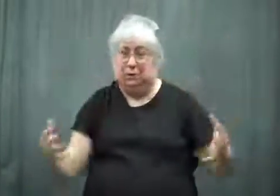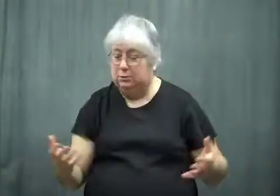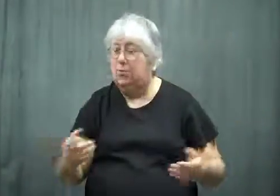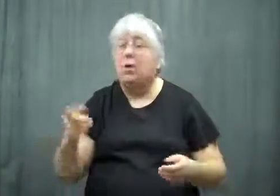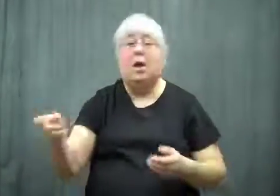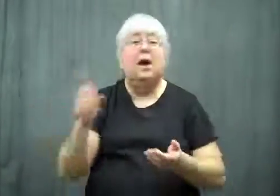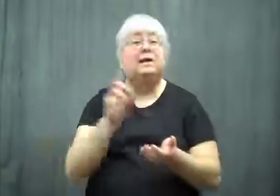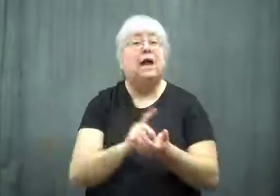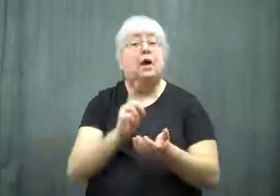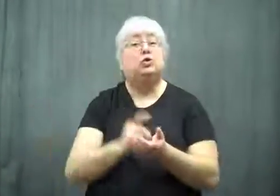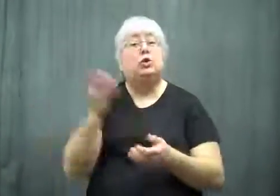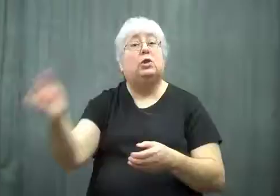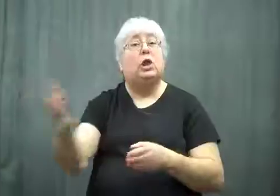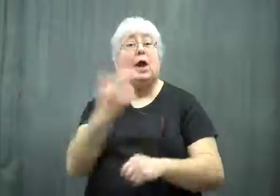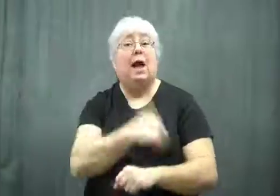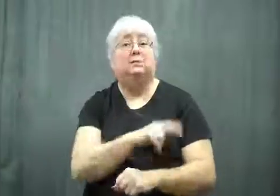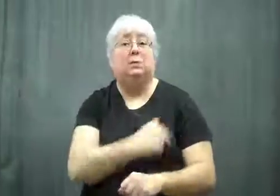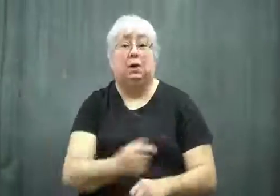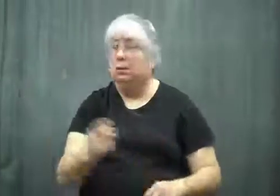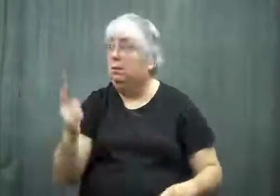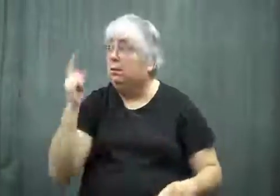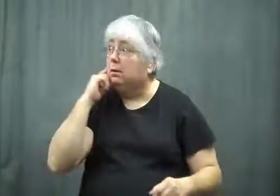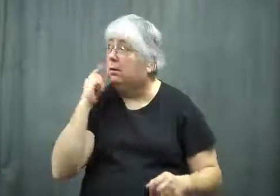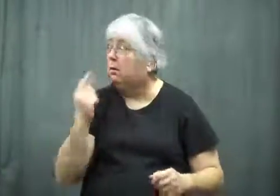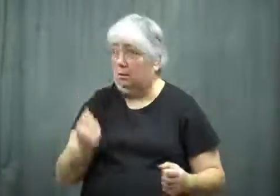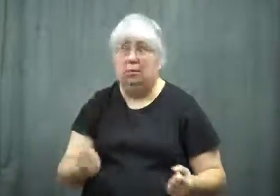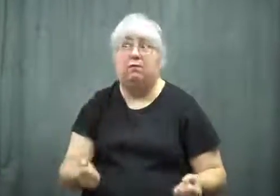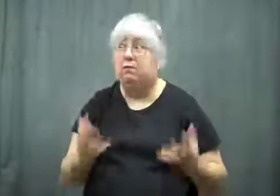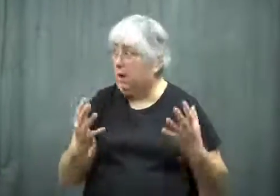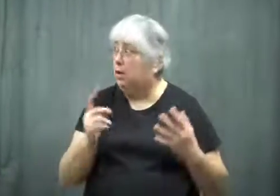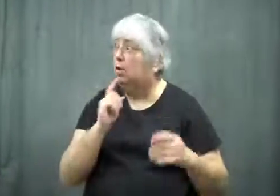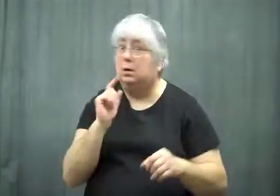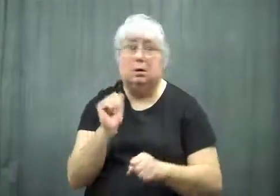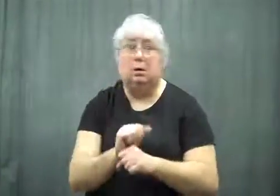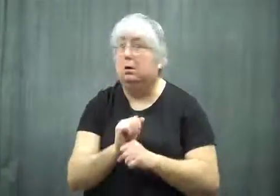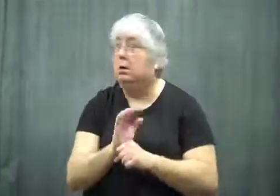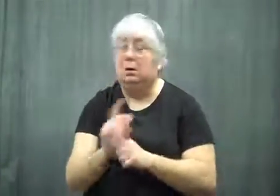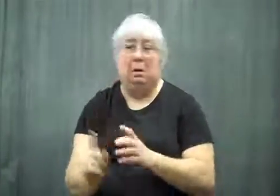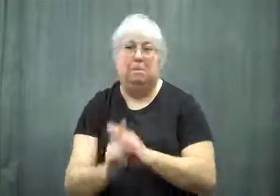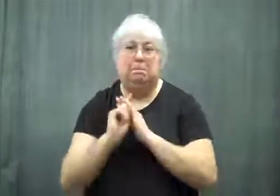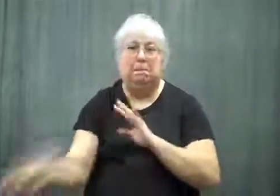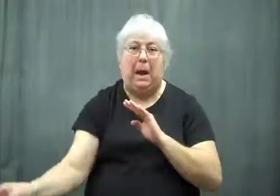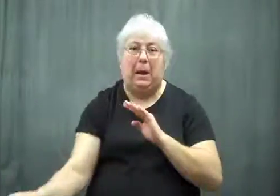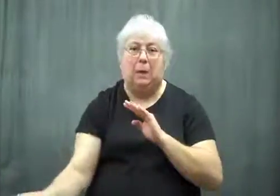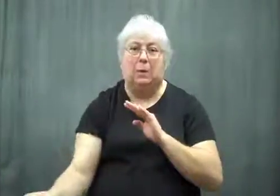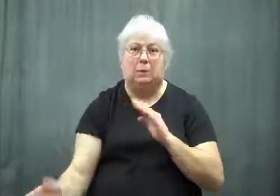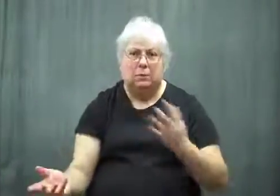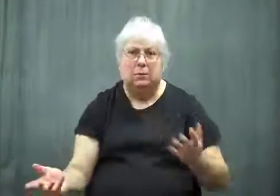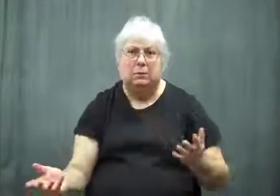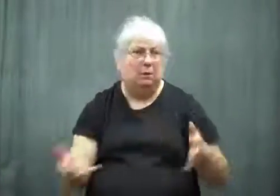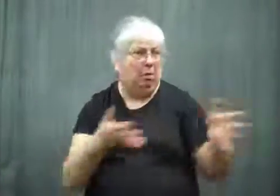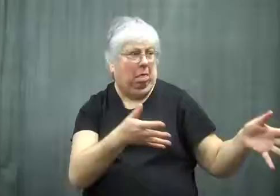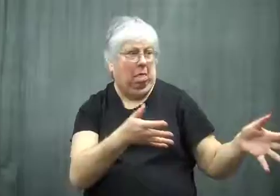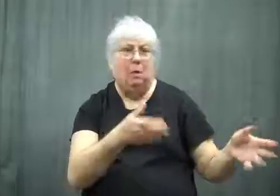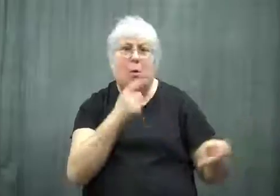When the doctors heard there was a fire, they fled the building.